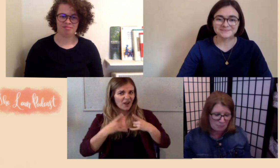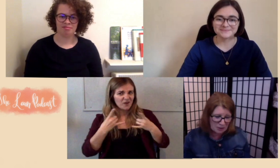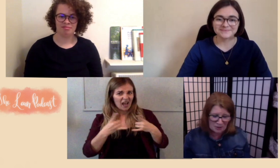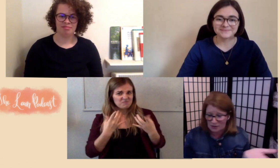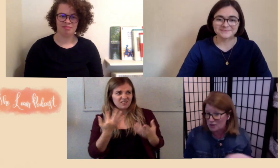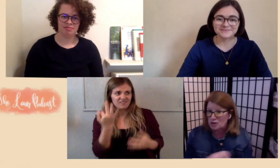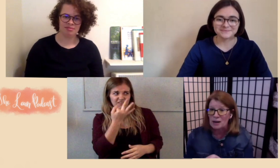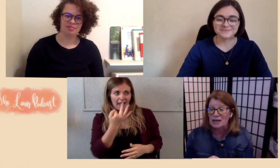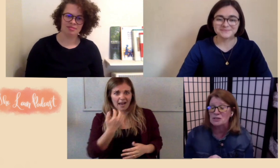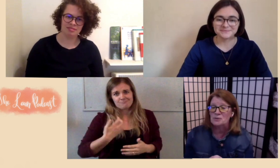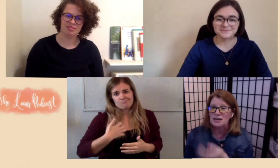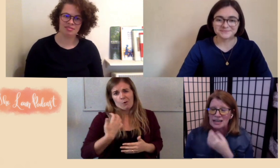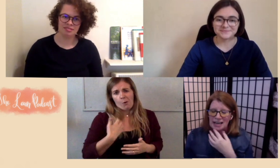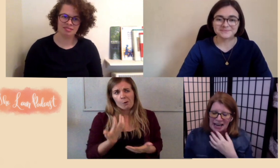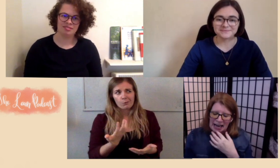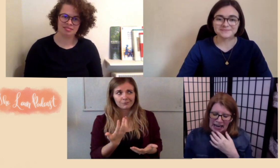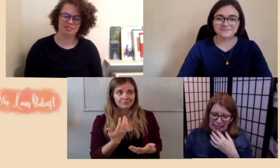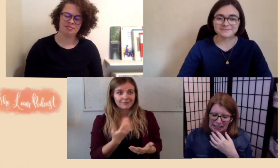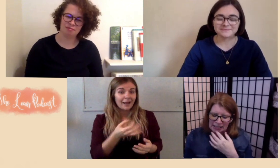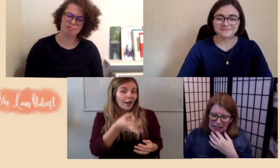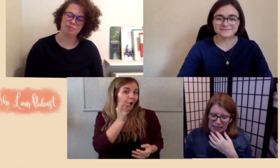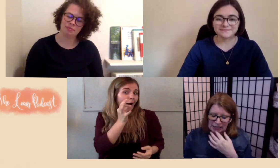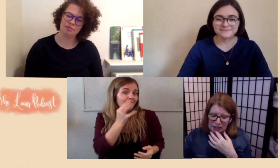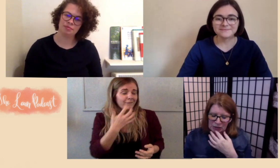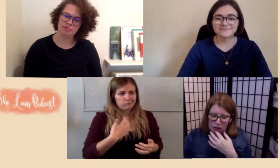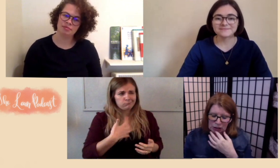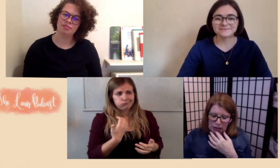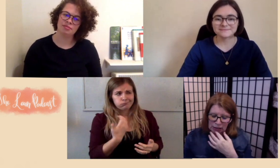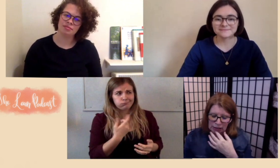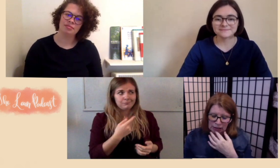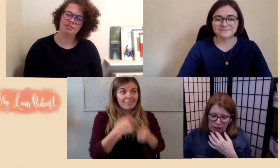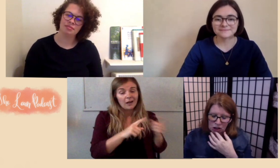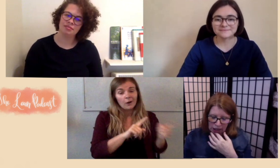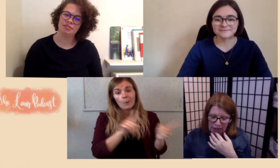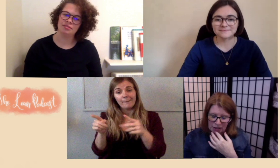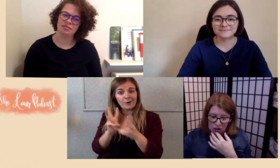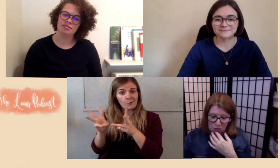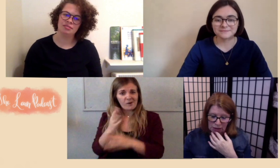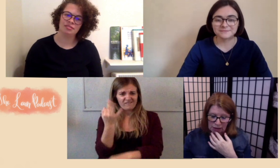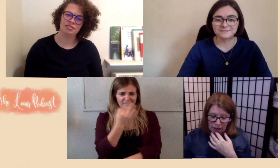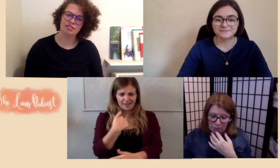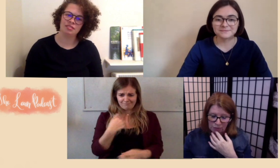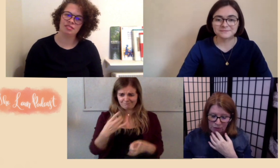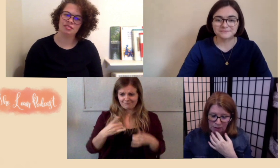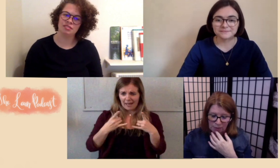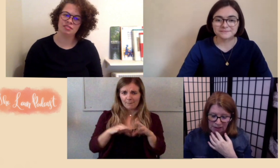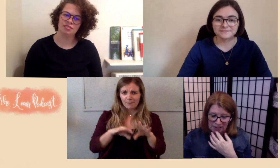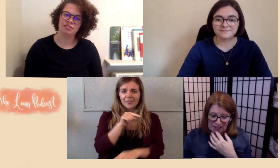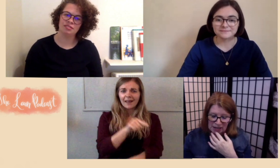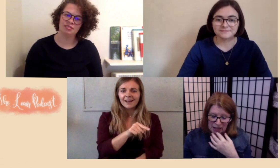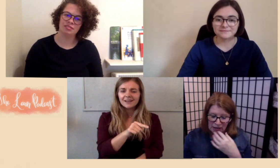because really all I did was go to Bob Pollard and moan, because he was the head of the program